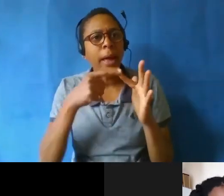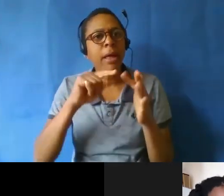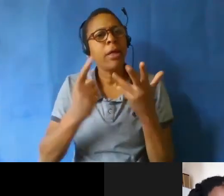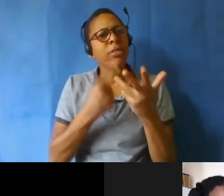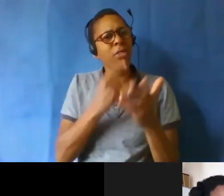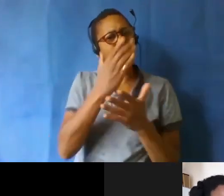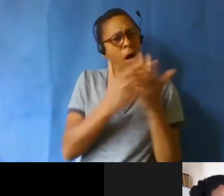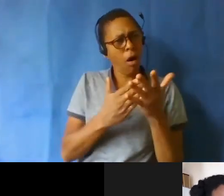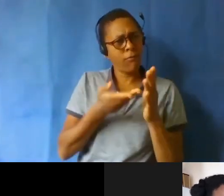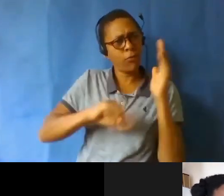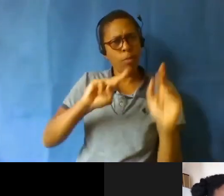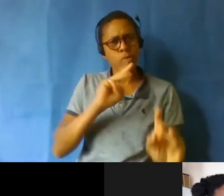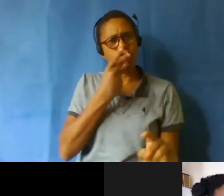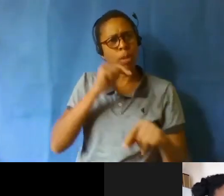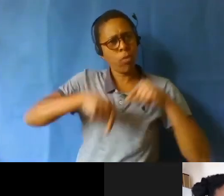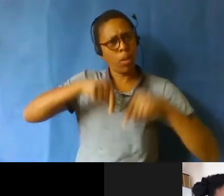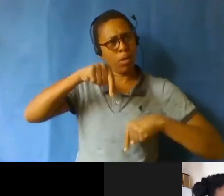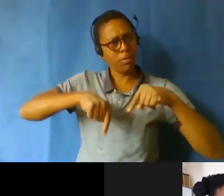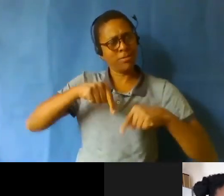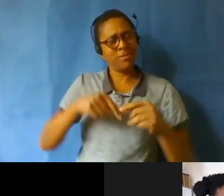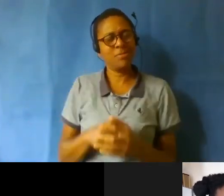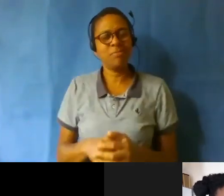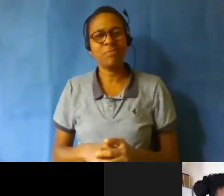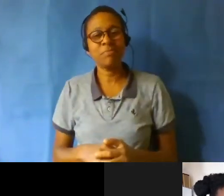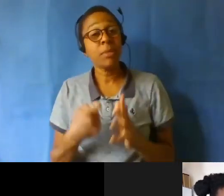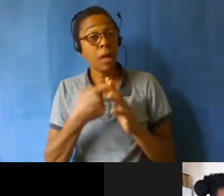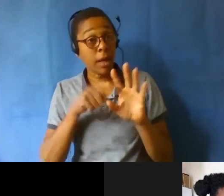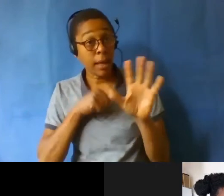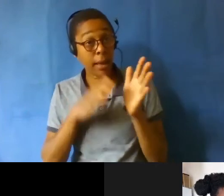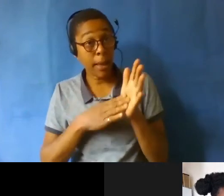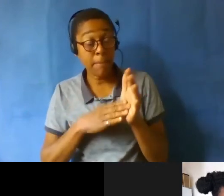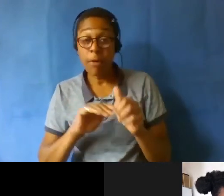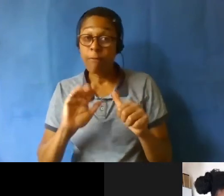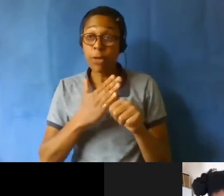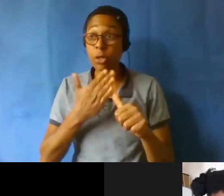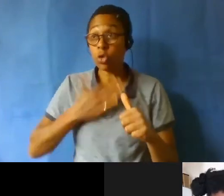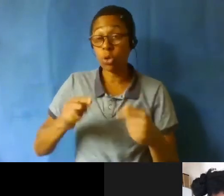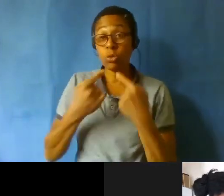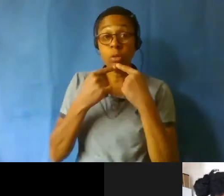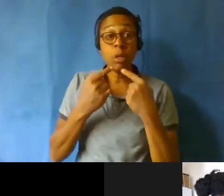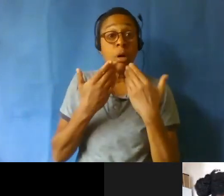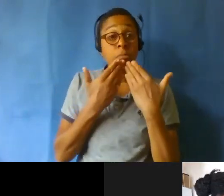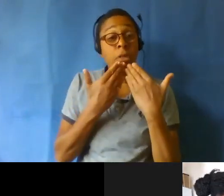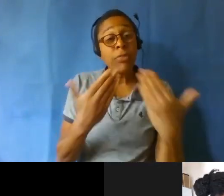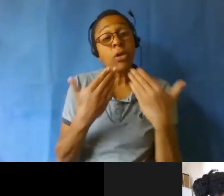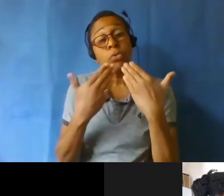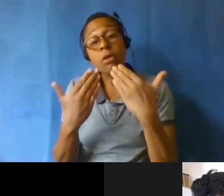I would like to say thank you for this amazing opportunity I've been listening